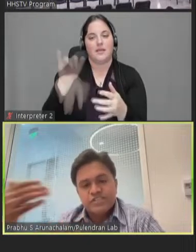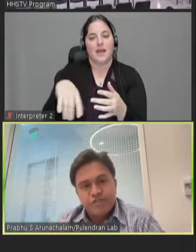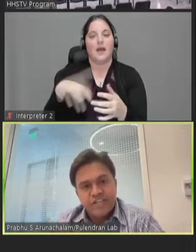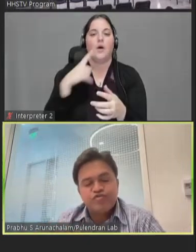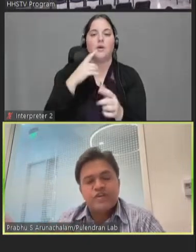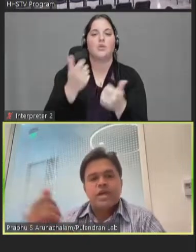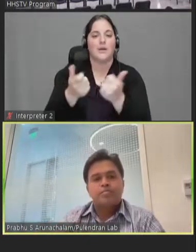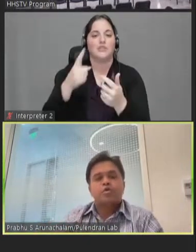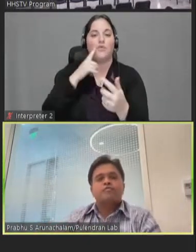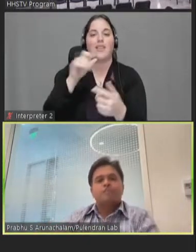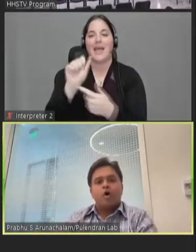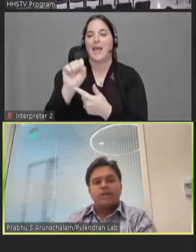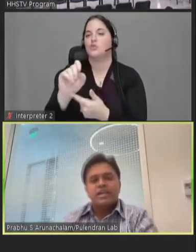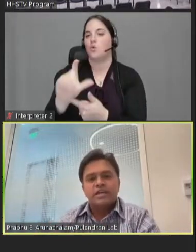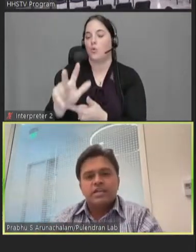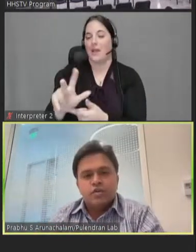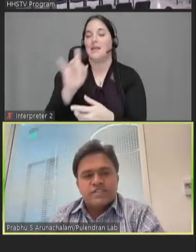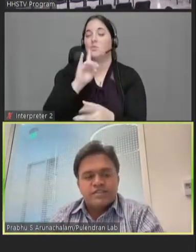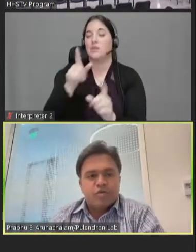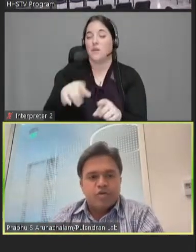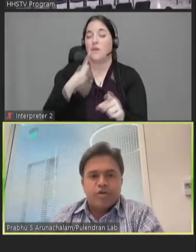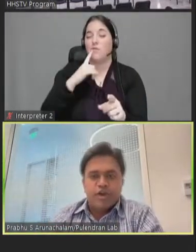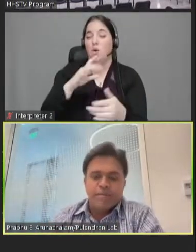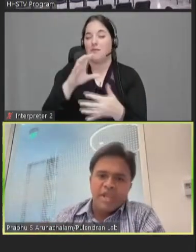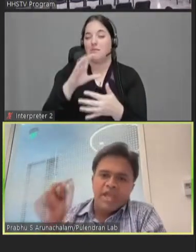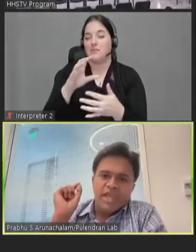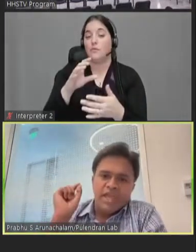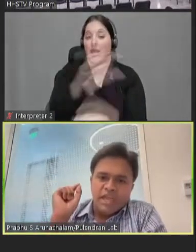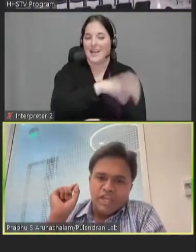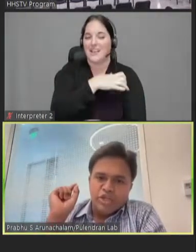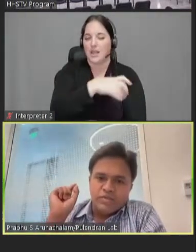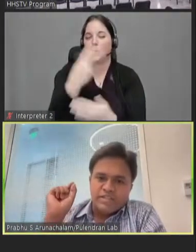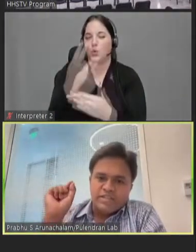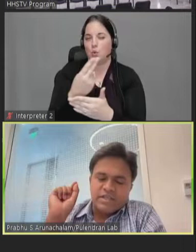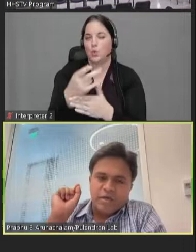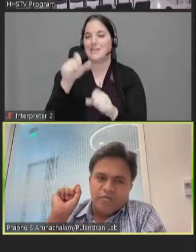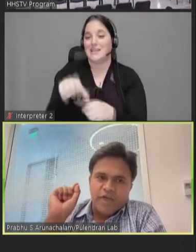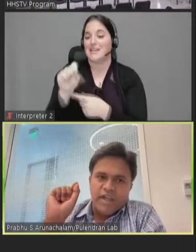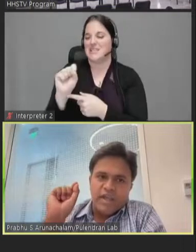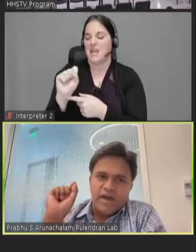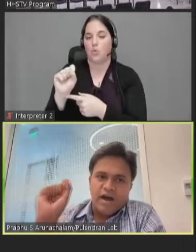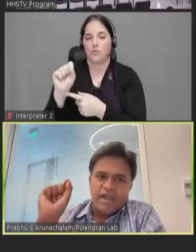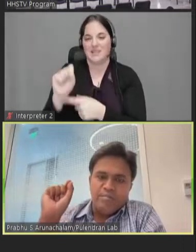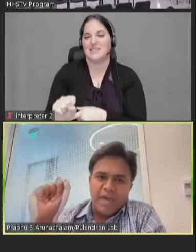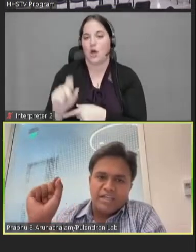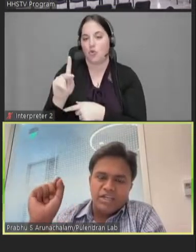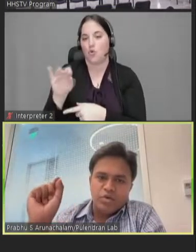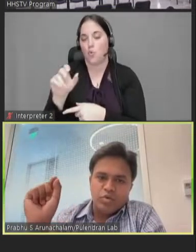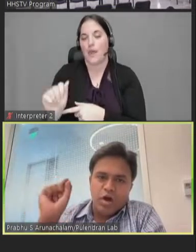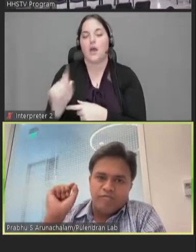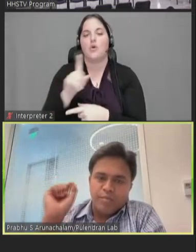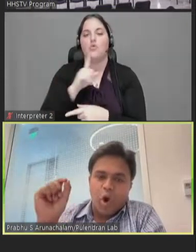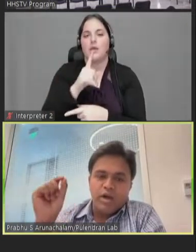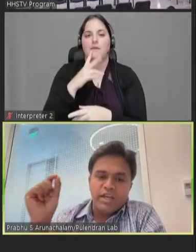was eventually approved for clinical use in South Korea, induces a very high magnitude of broadly